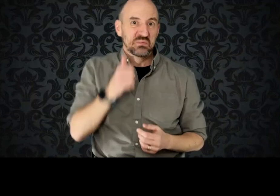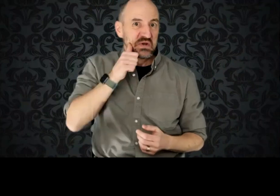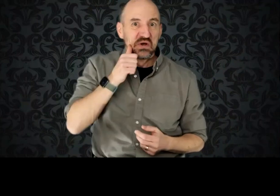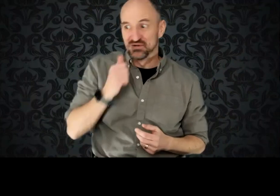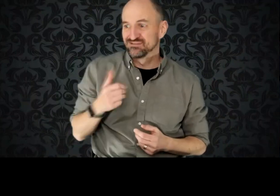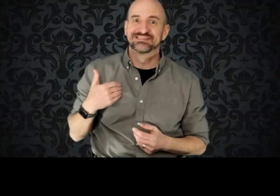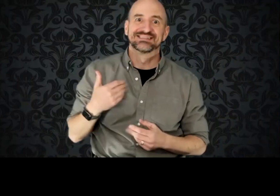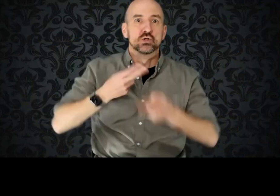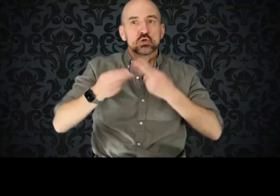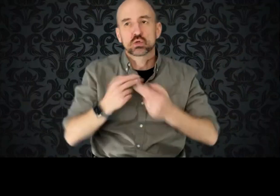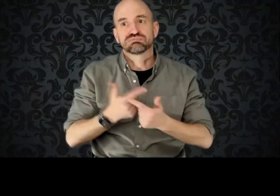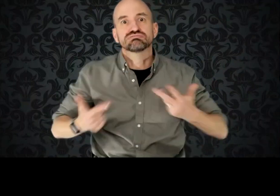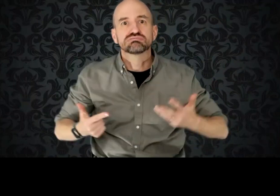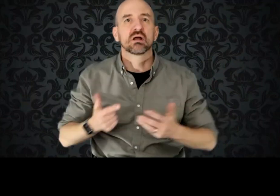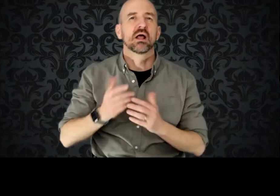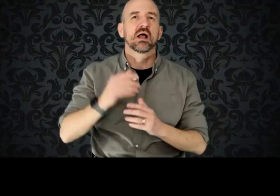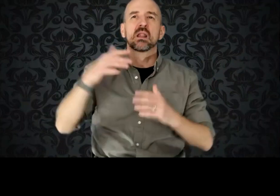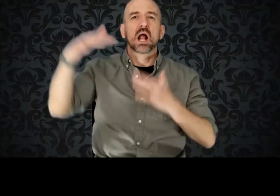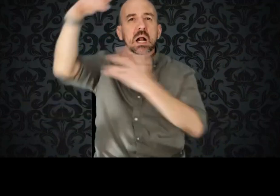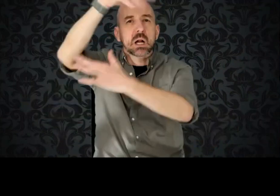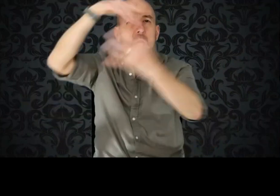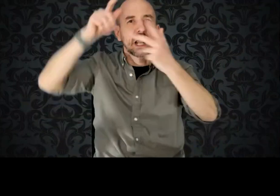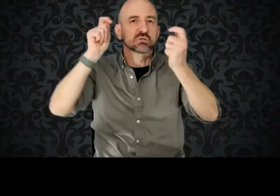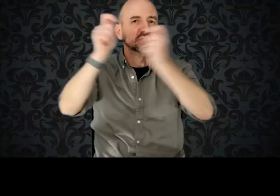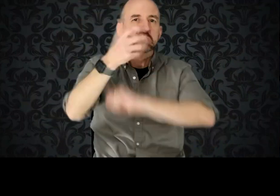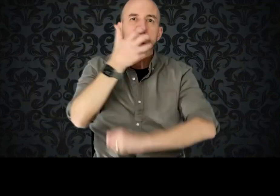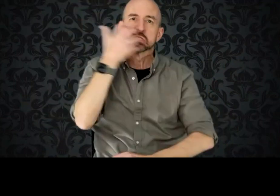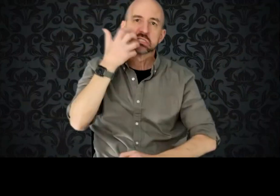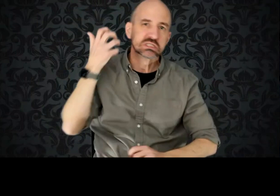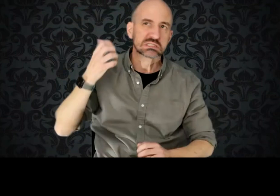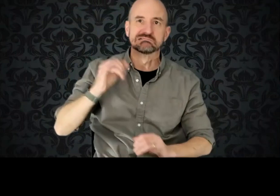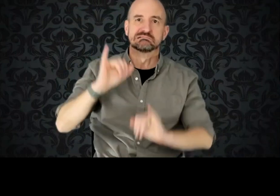that we did not know about. It did not help to know everything around